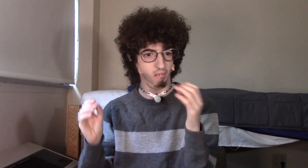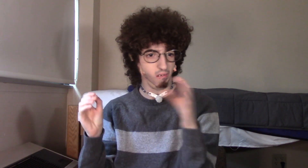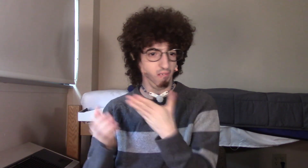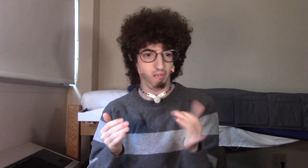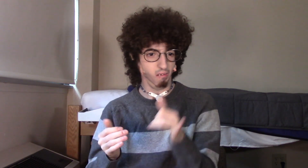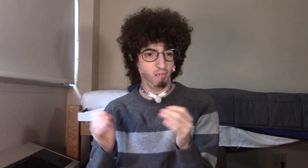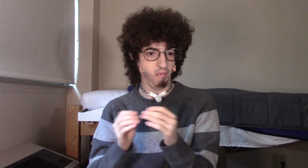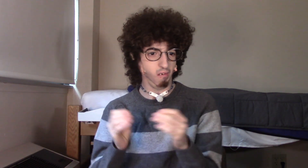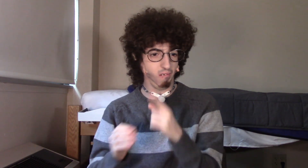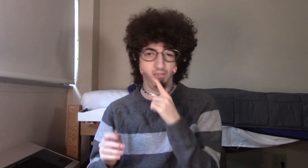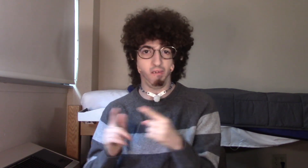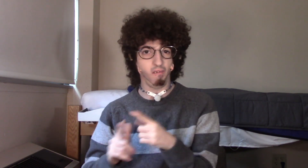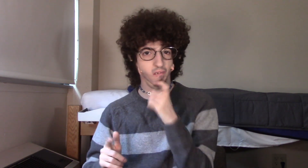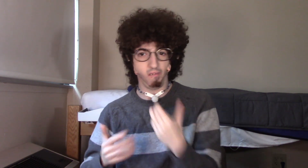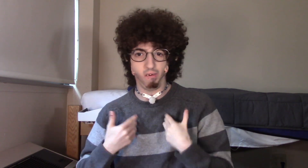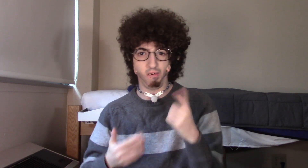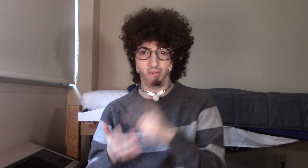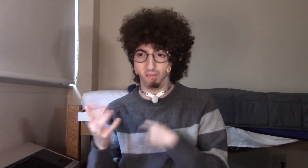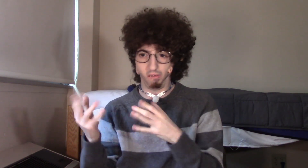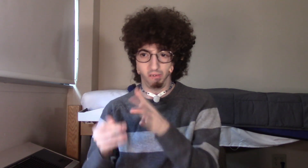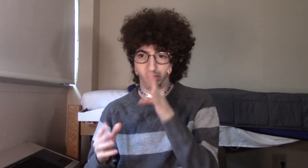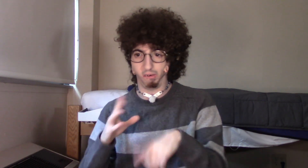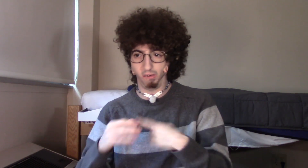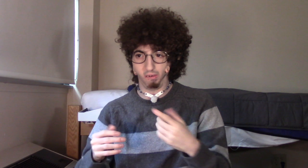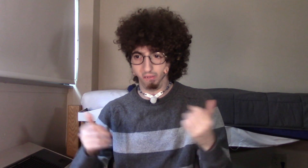Something that's more real to who I am and who I want to talk about